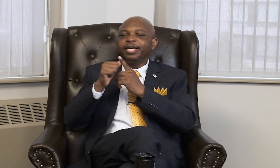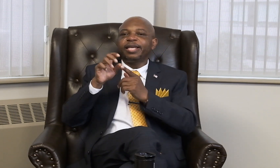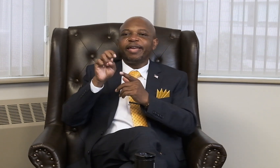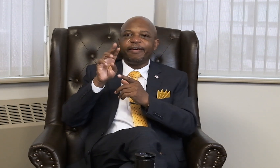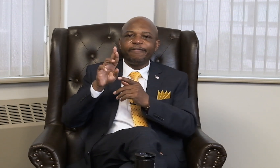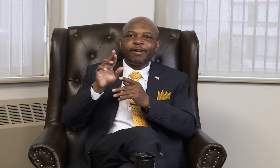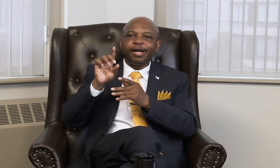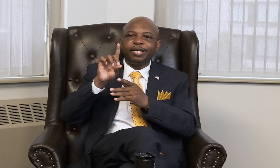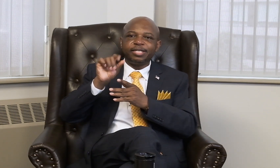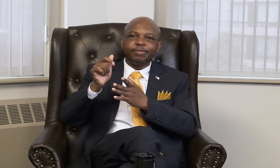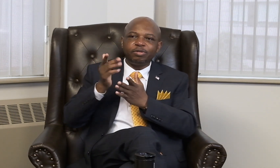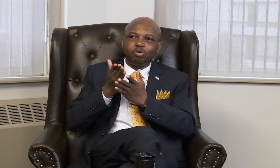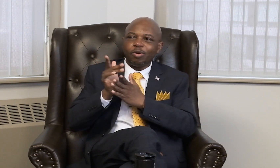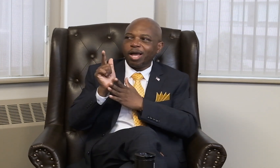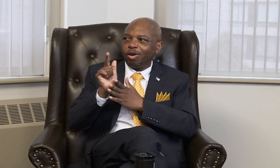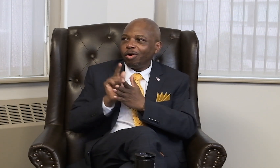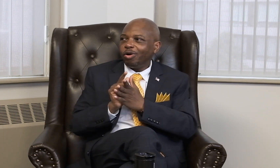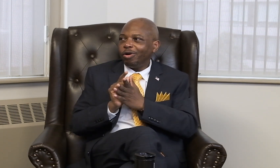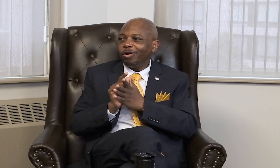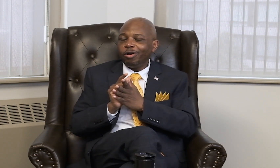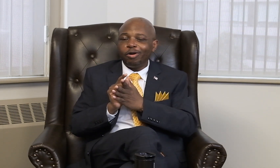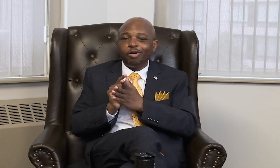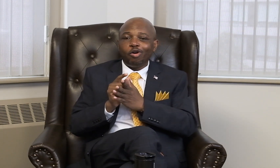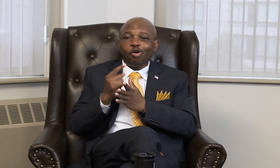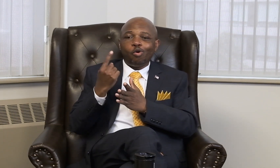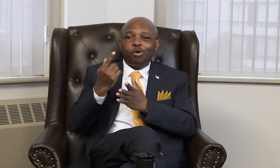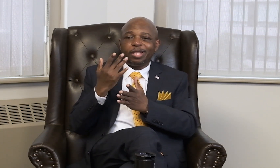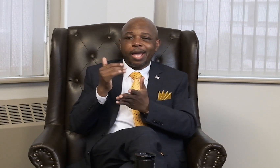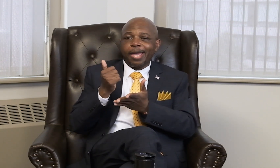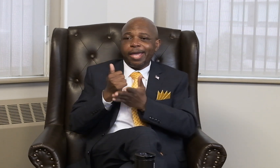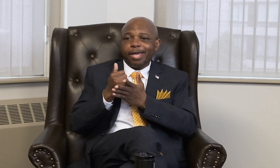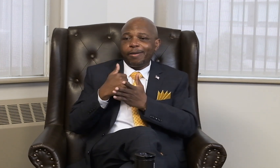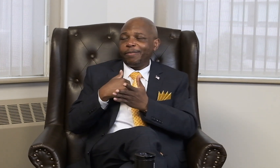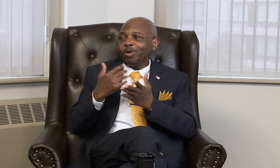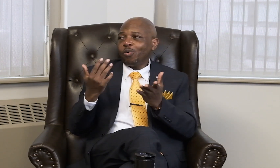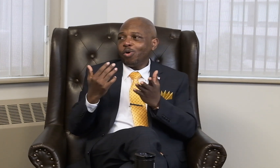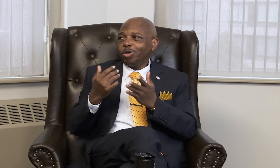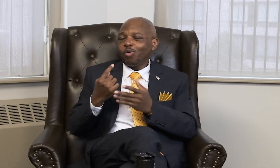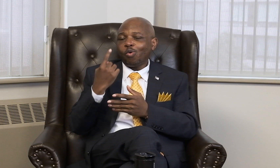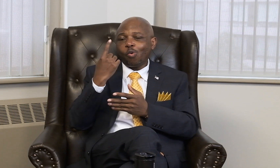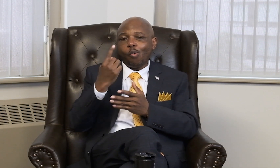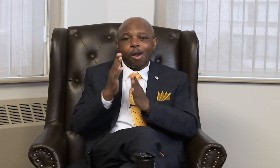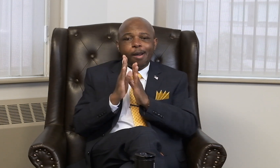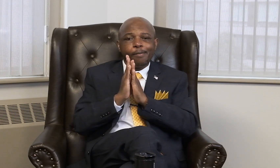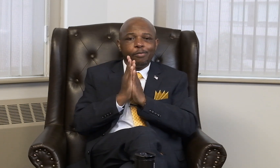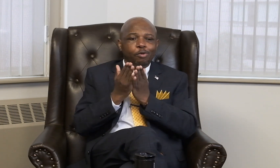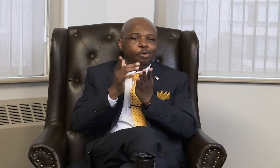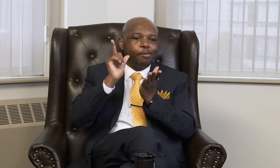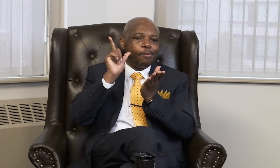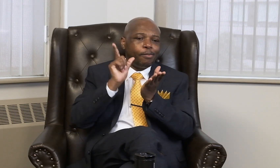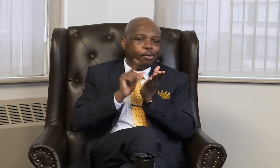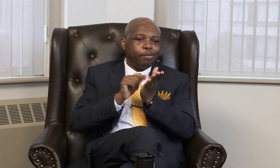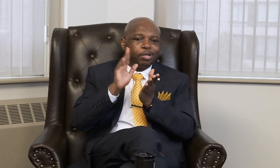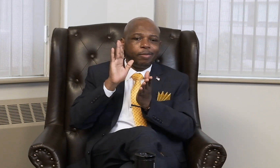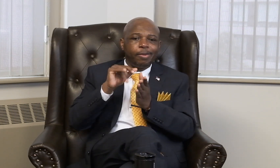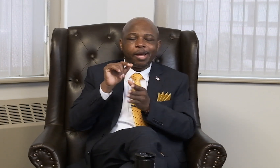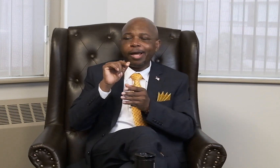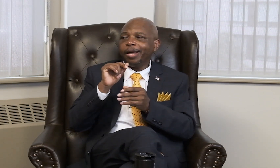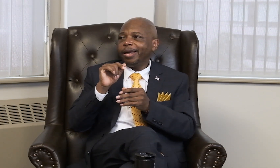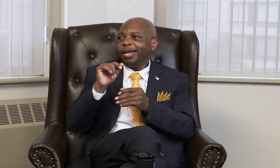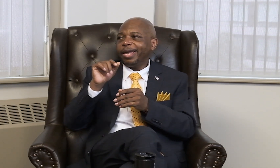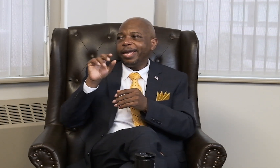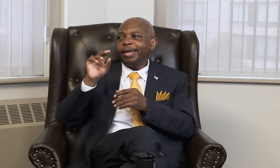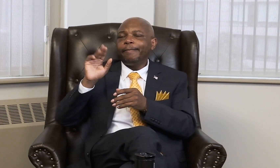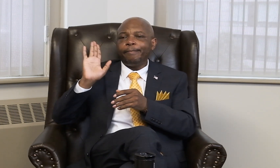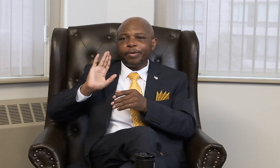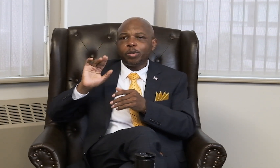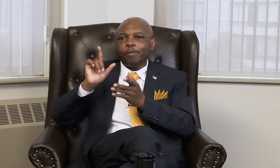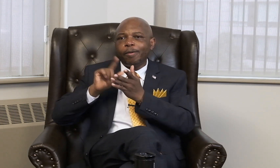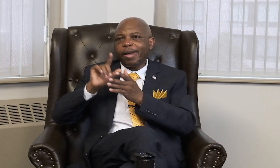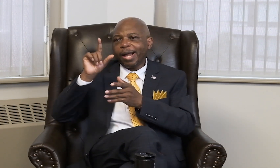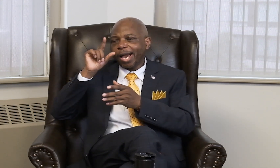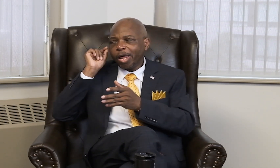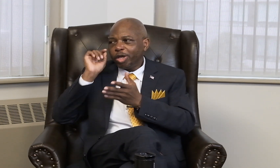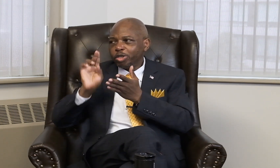Disability Rights Law. I was helped by one book that was published first by Gallaudet University